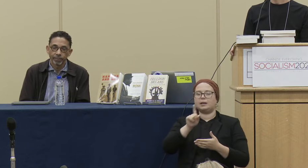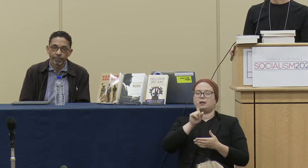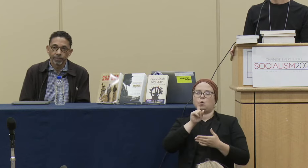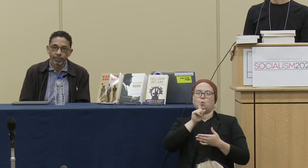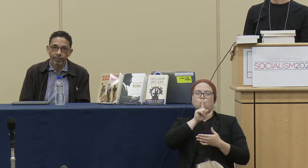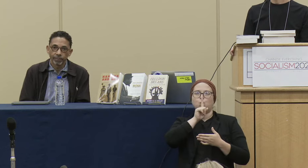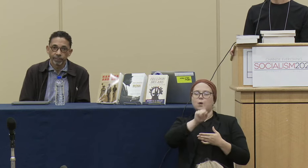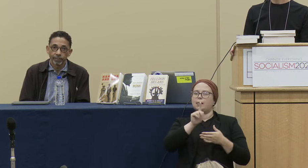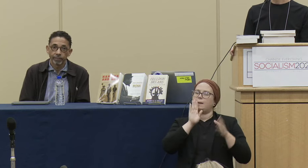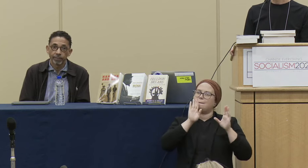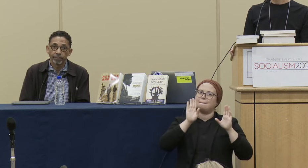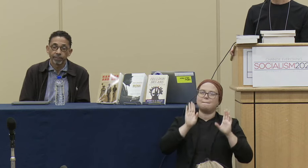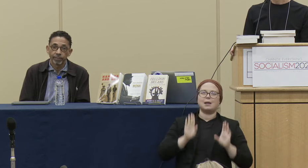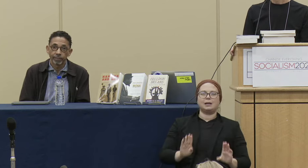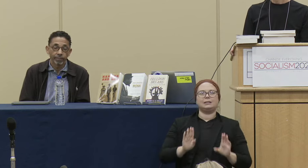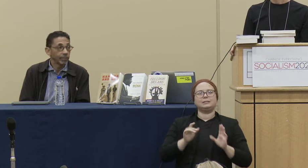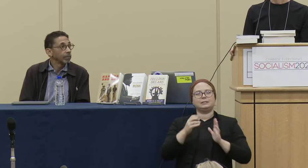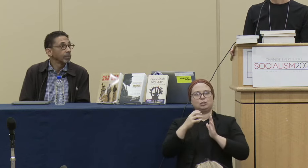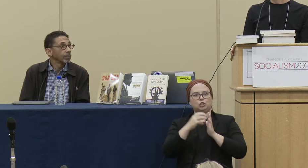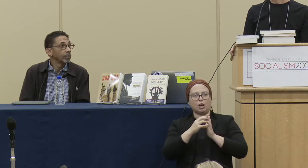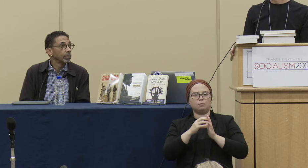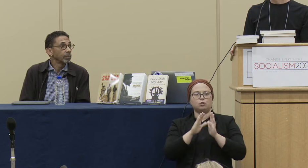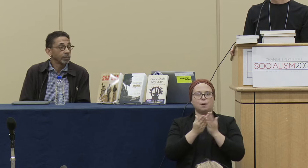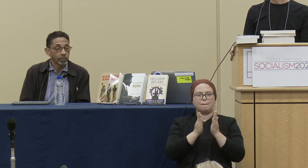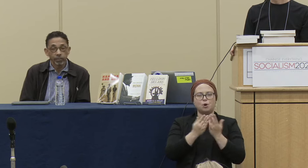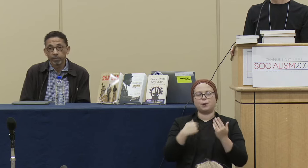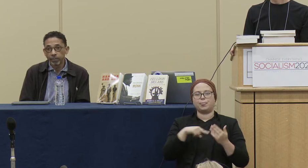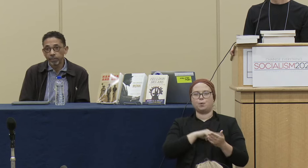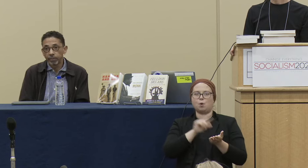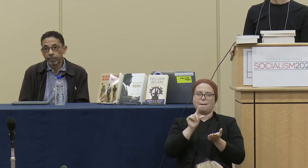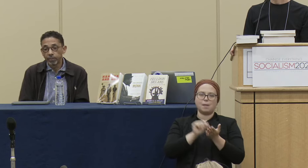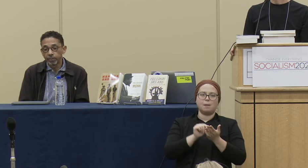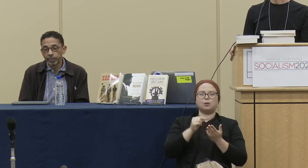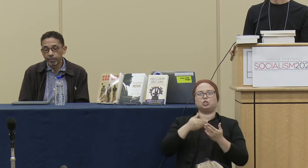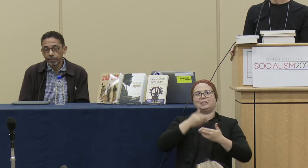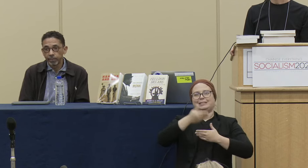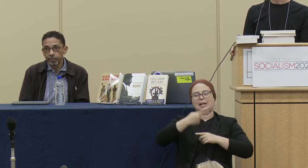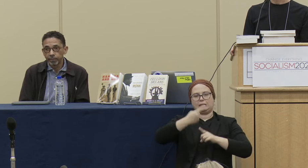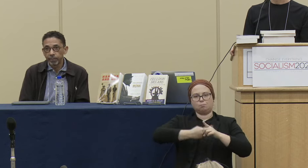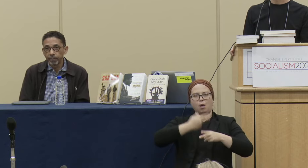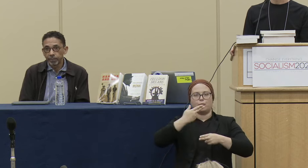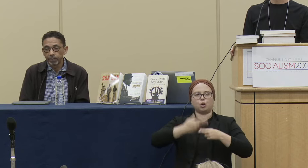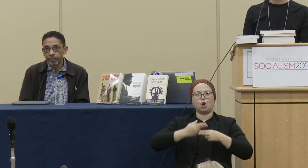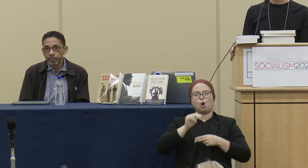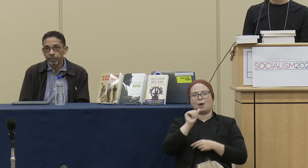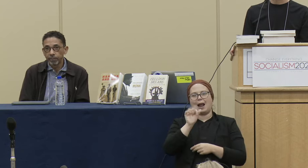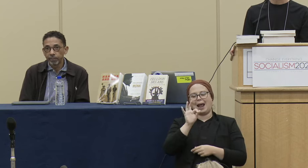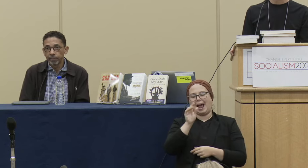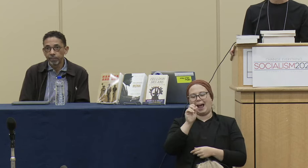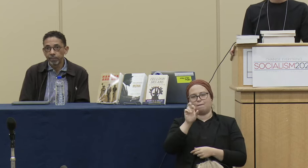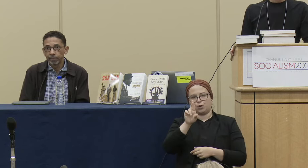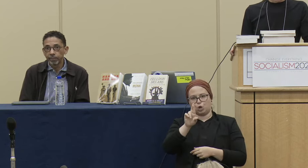places at once. Robin has also written a brilliant chapter in a book we're publishing next month